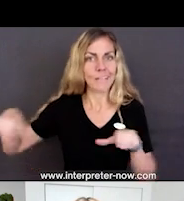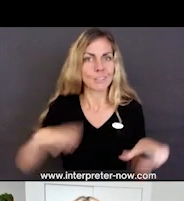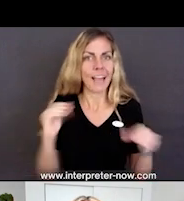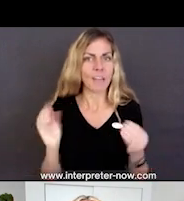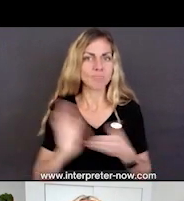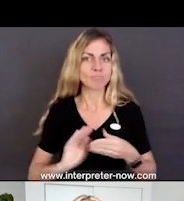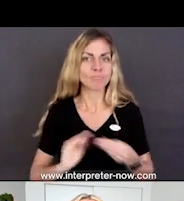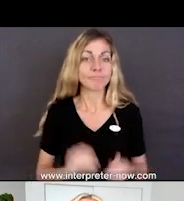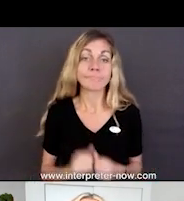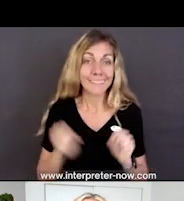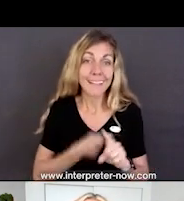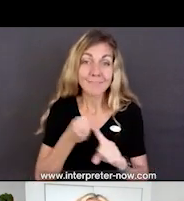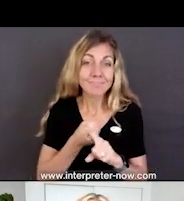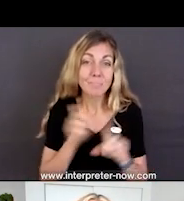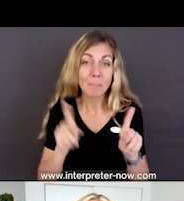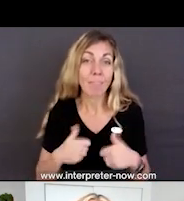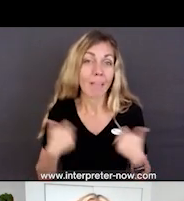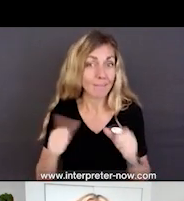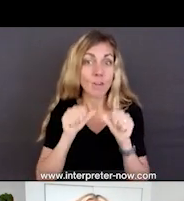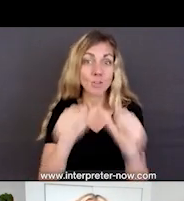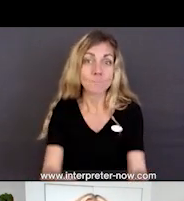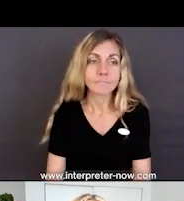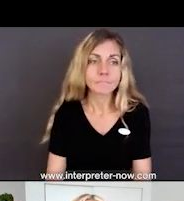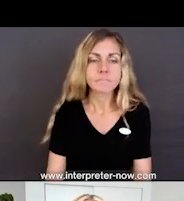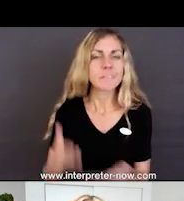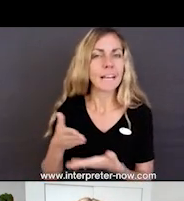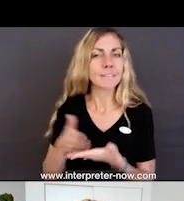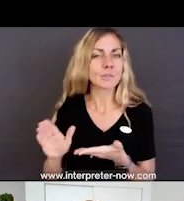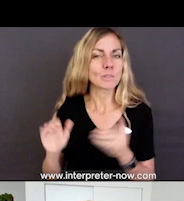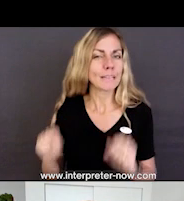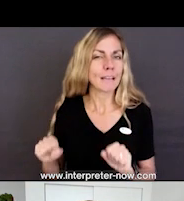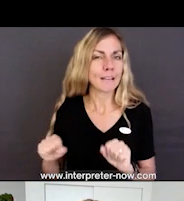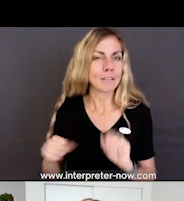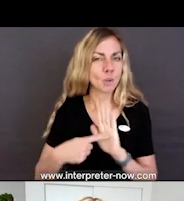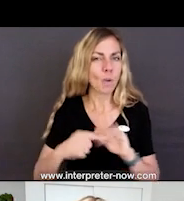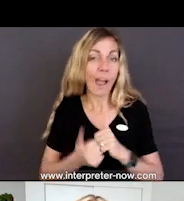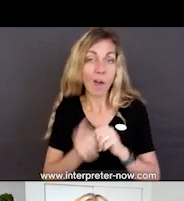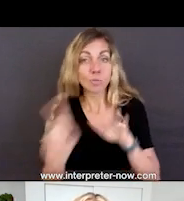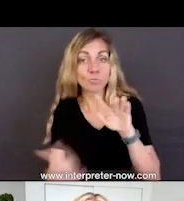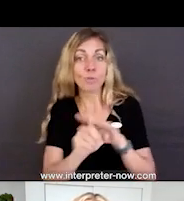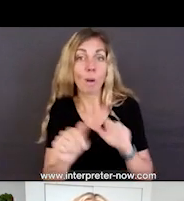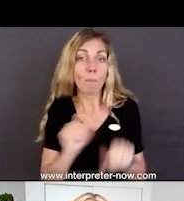This can really affect people's lives long-term. Exclusion can change how you show up at work.